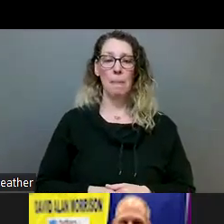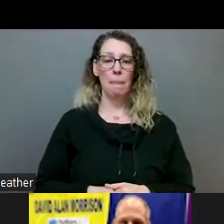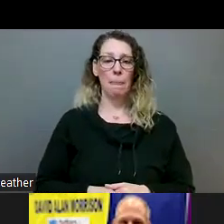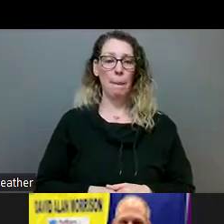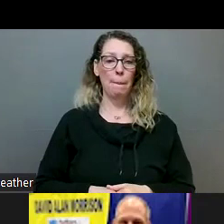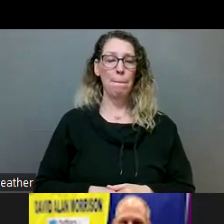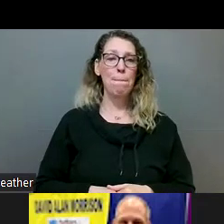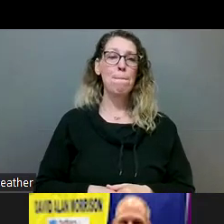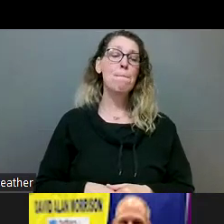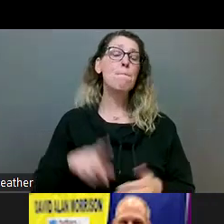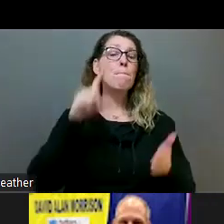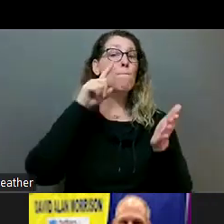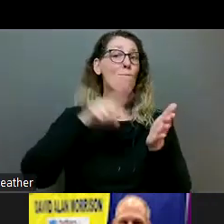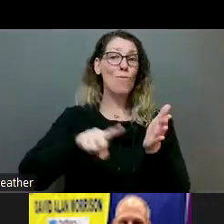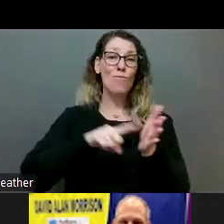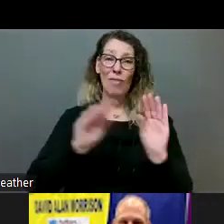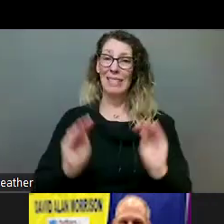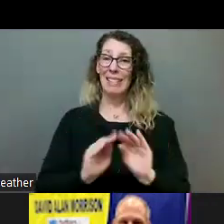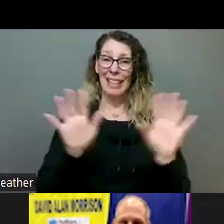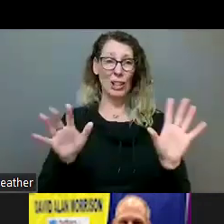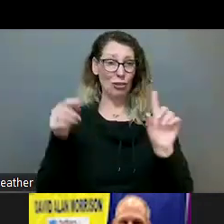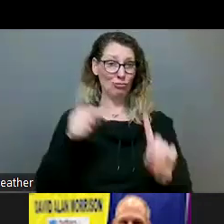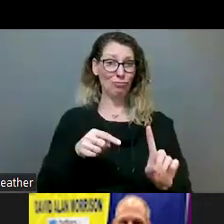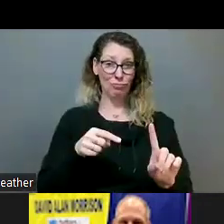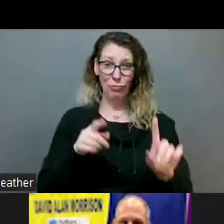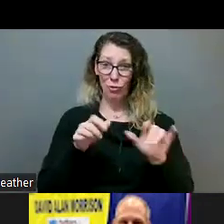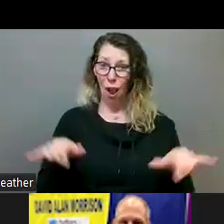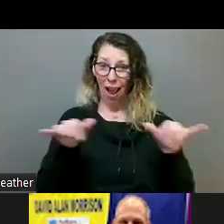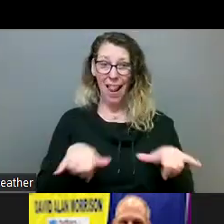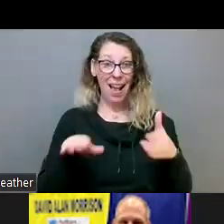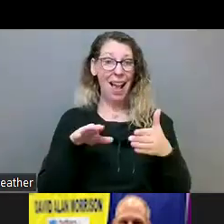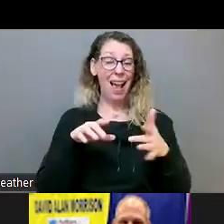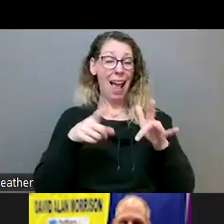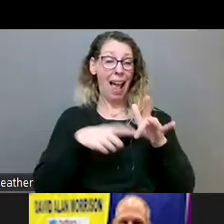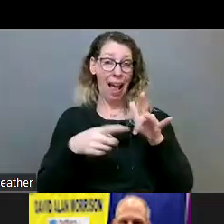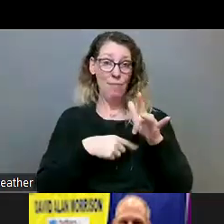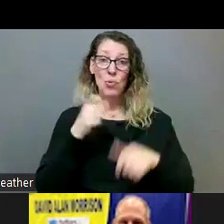The research is clear on chronic absence, excuse me, students that are chronically absent